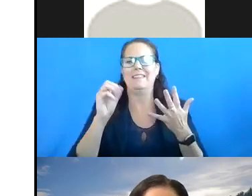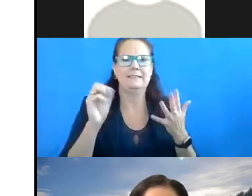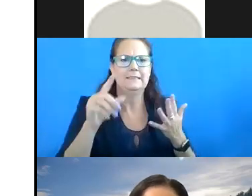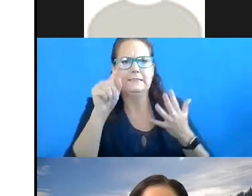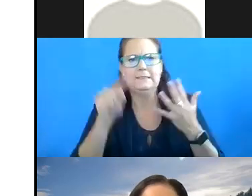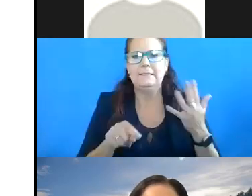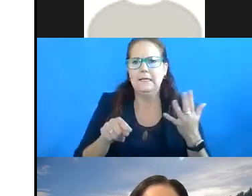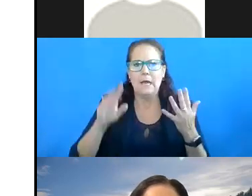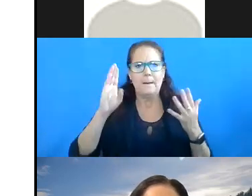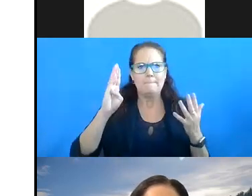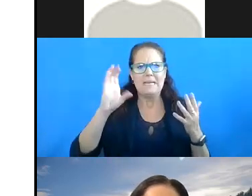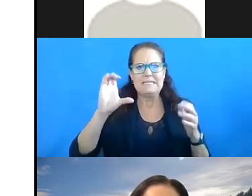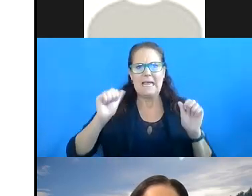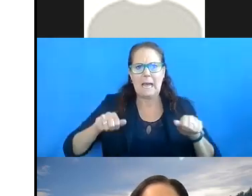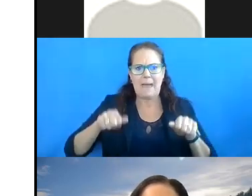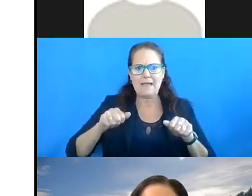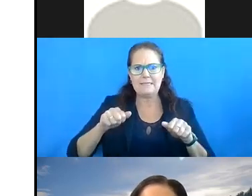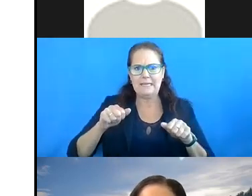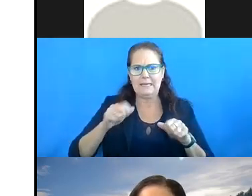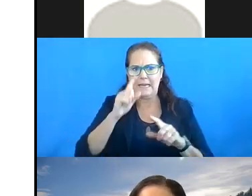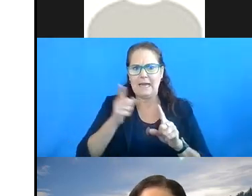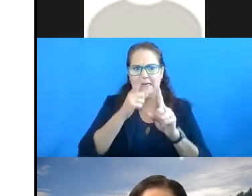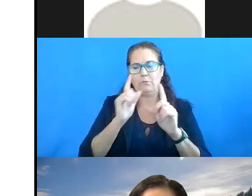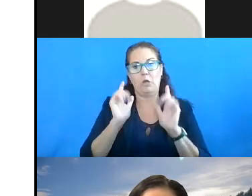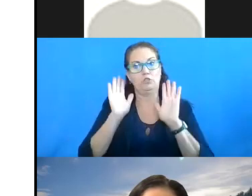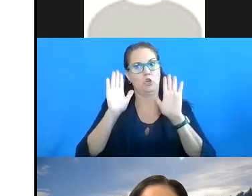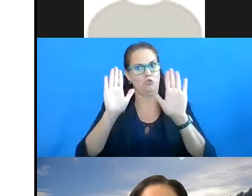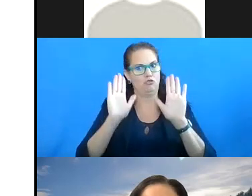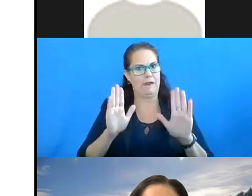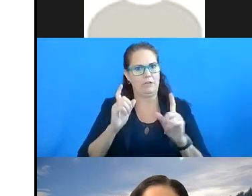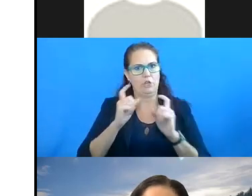BC Capacity Initiative, that is a great grant. Especially when you are starting your